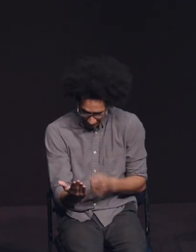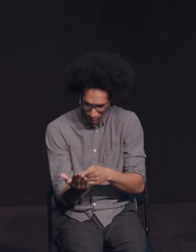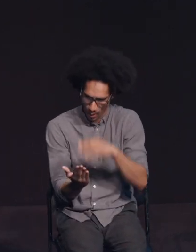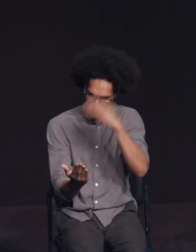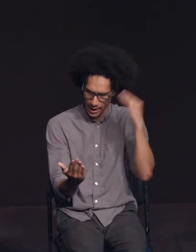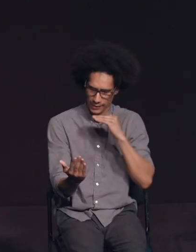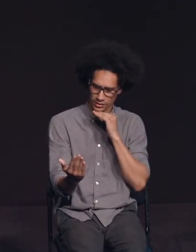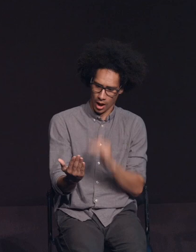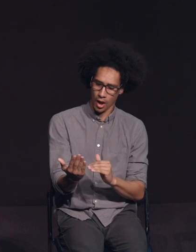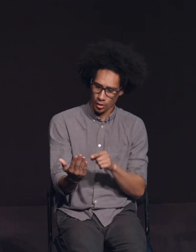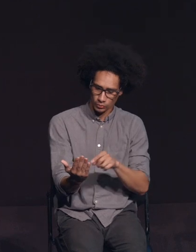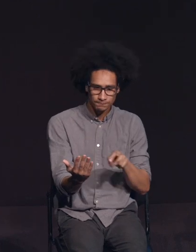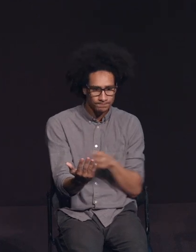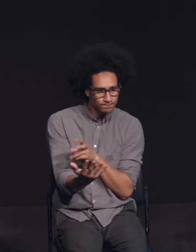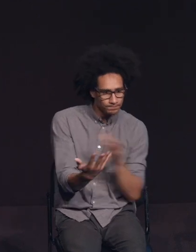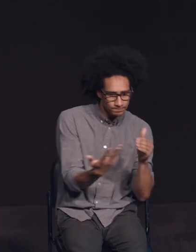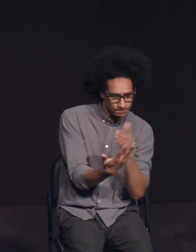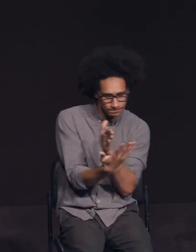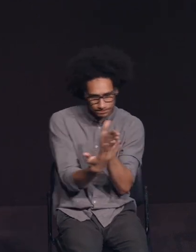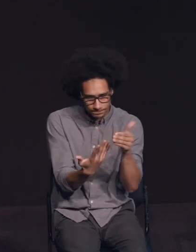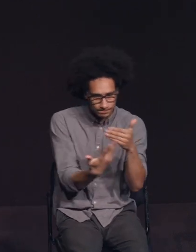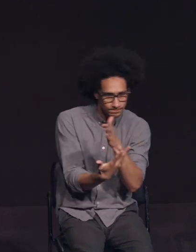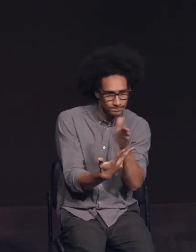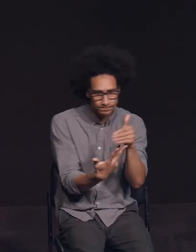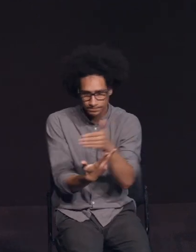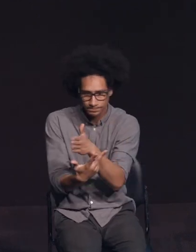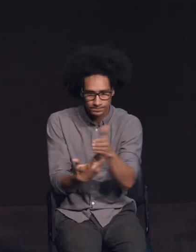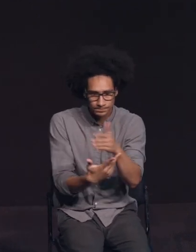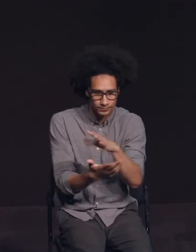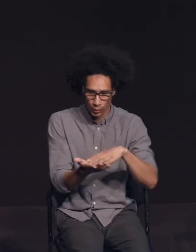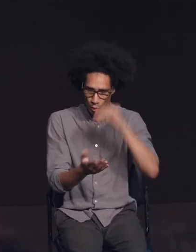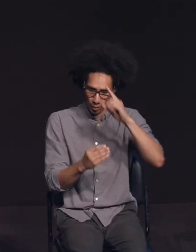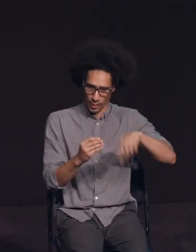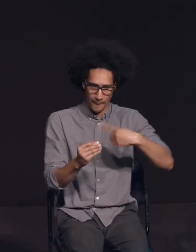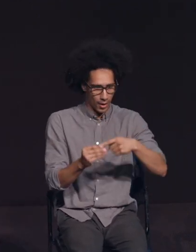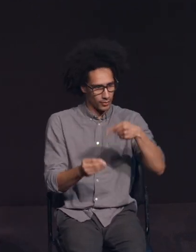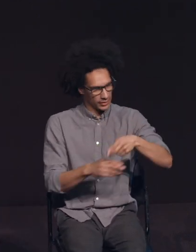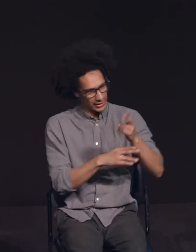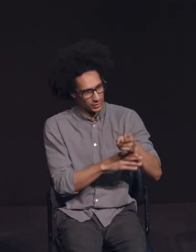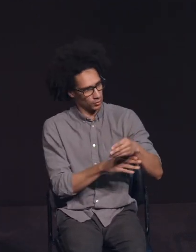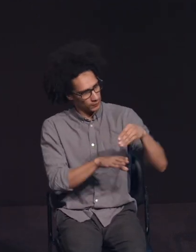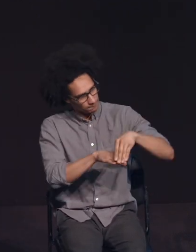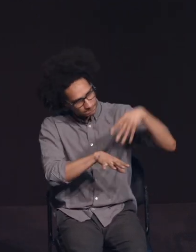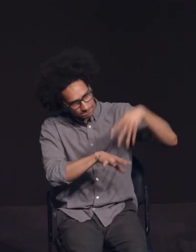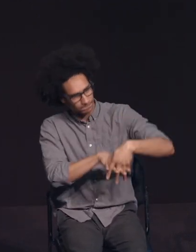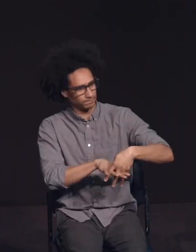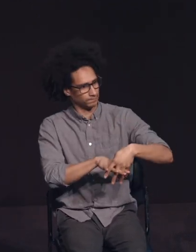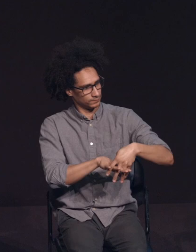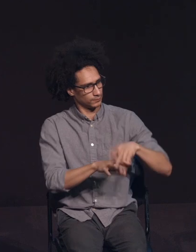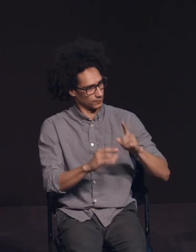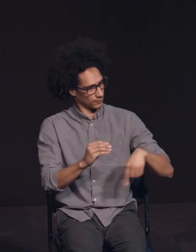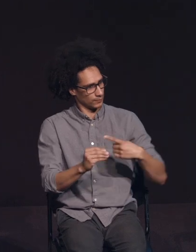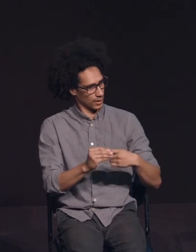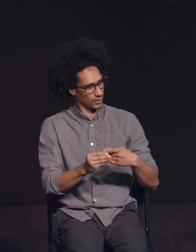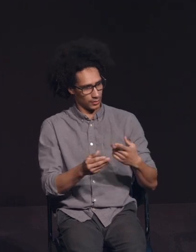in--you know, learning about this integral history, Black--how Black people have been integral to public health